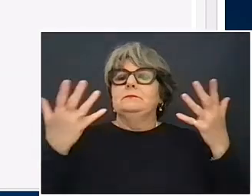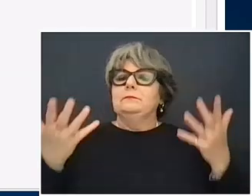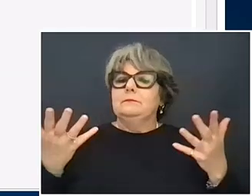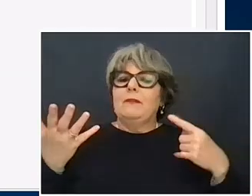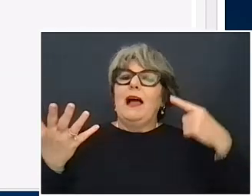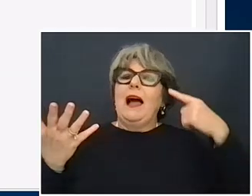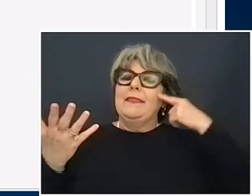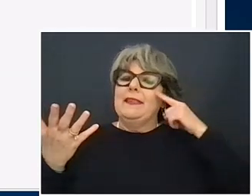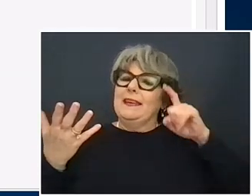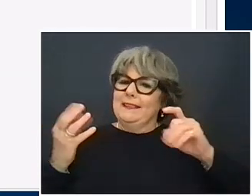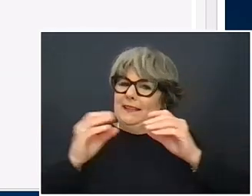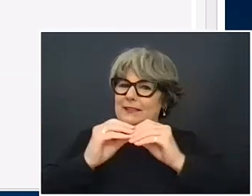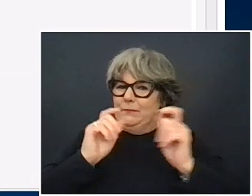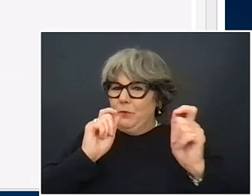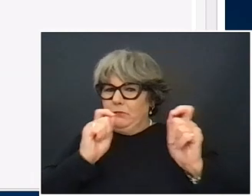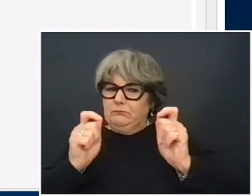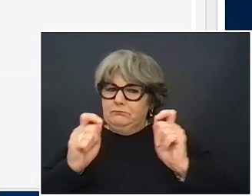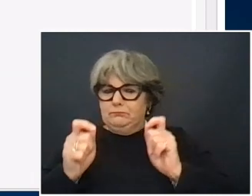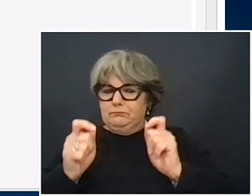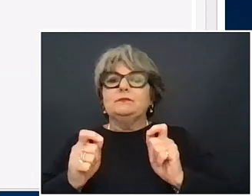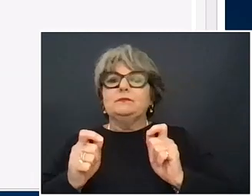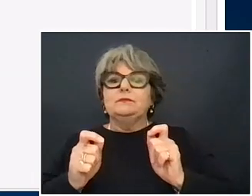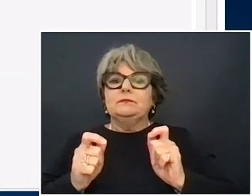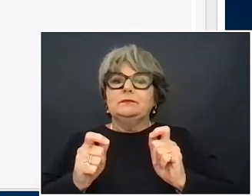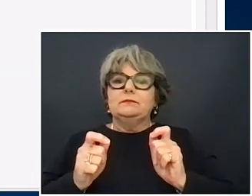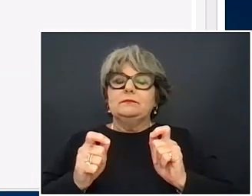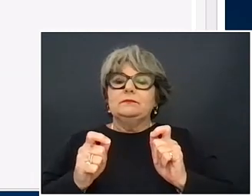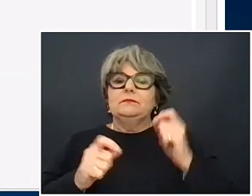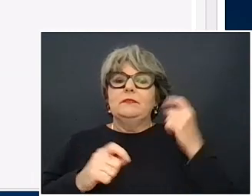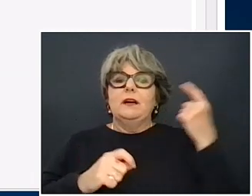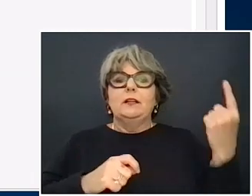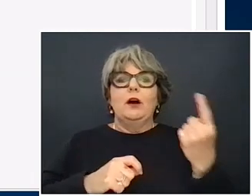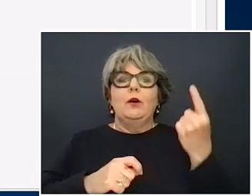of tightening up beyond the point of excluding people who may have an evasion